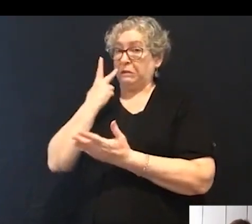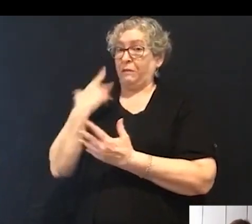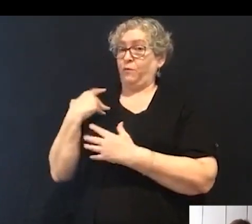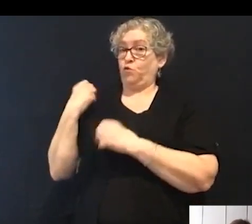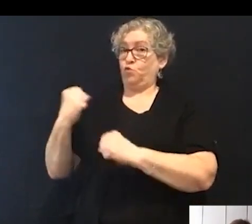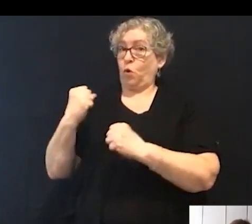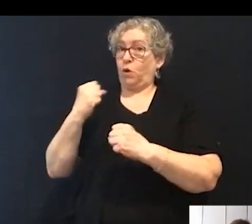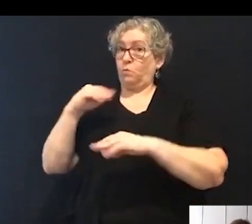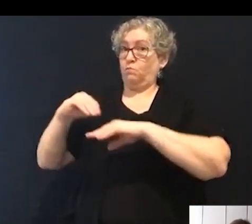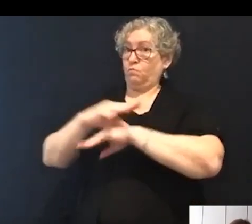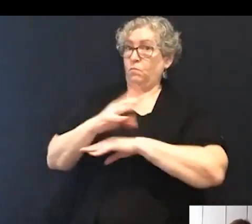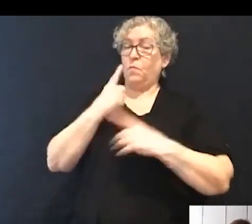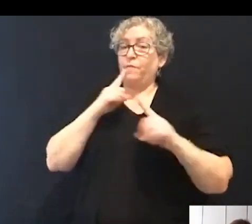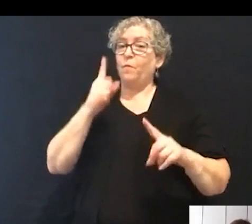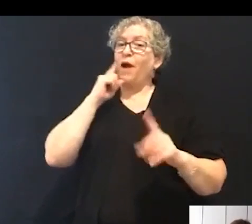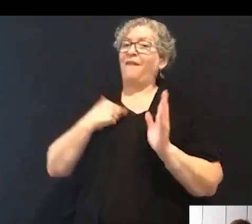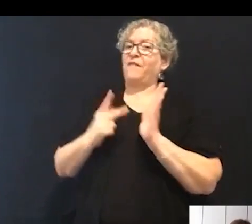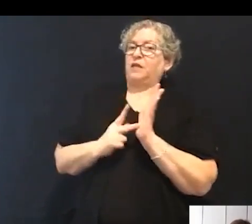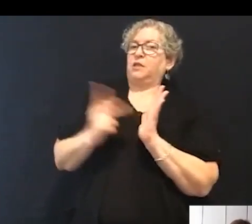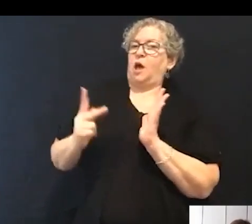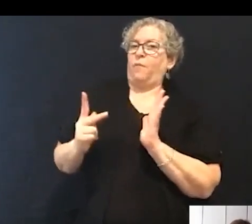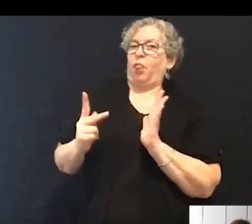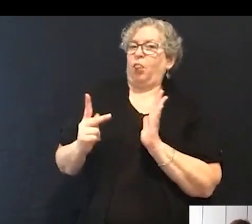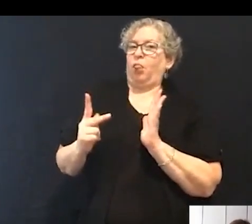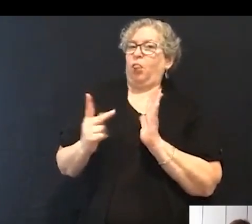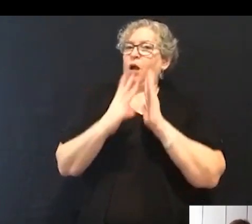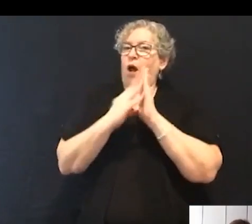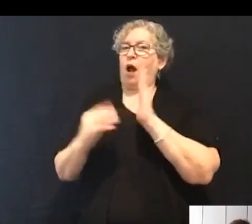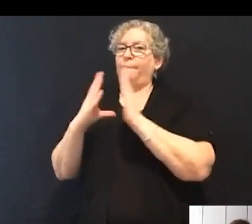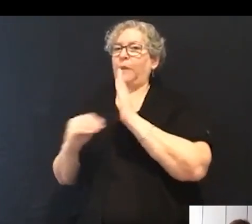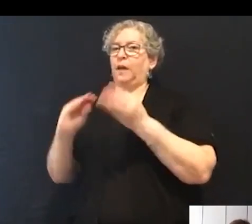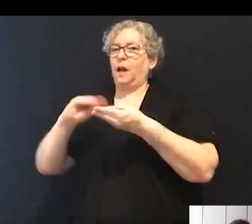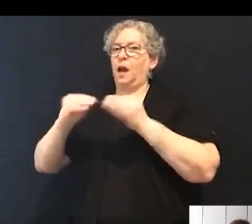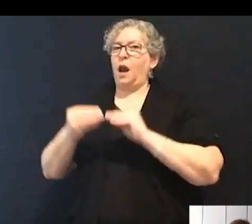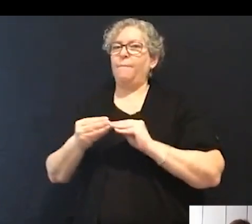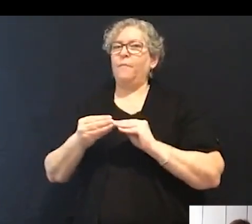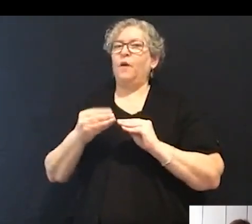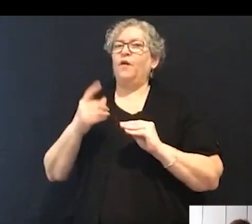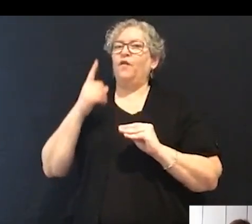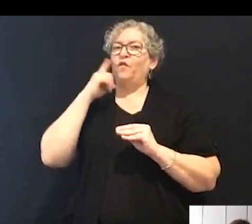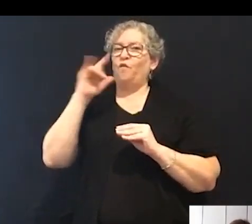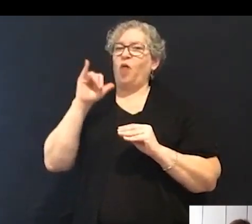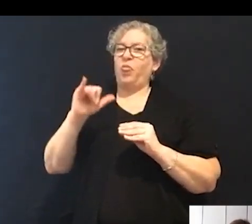Because they have the double copy number of mutated alleles